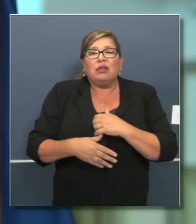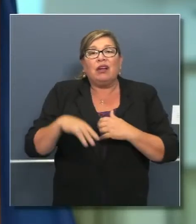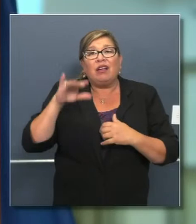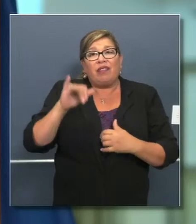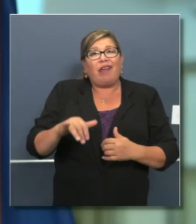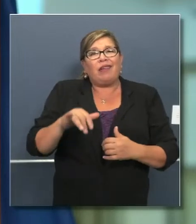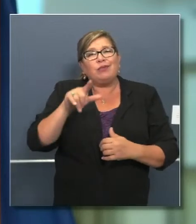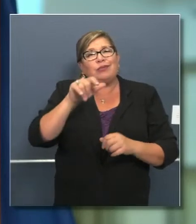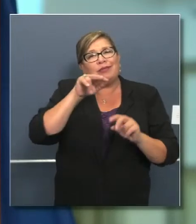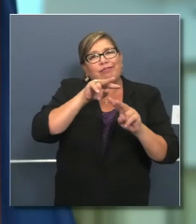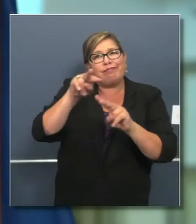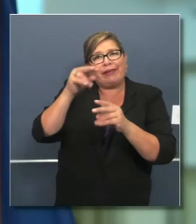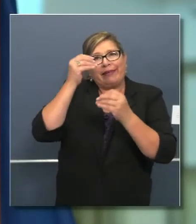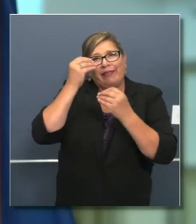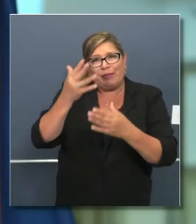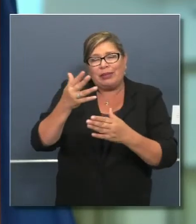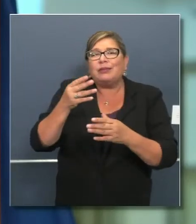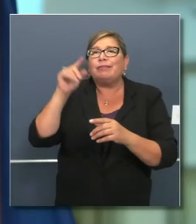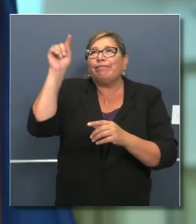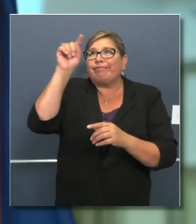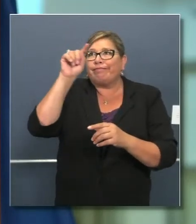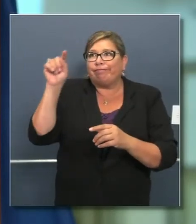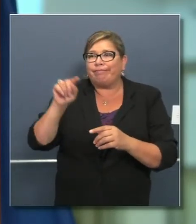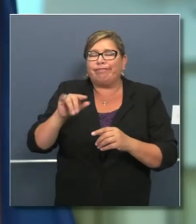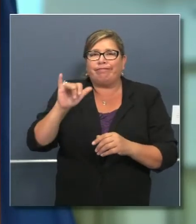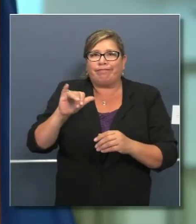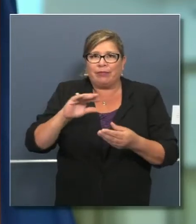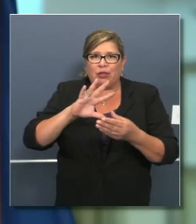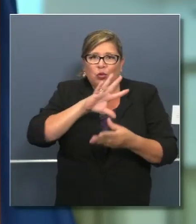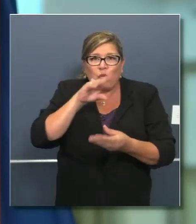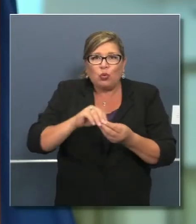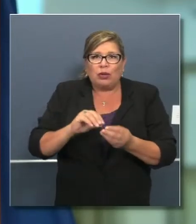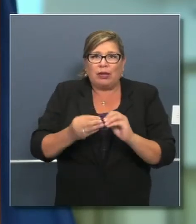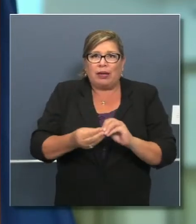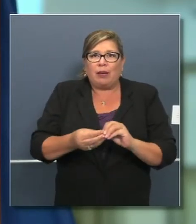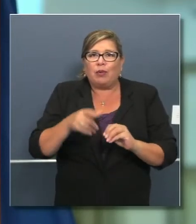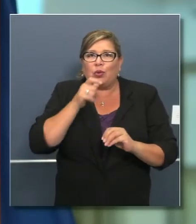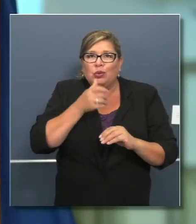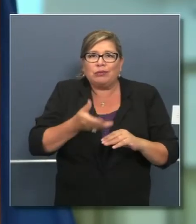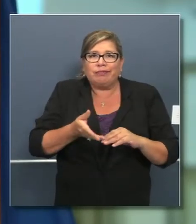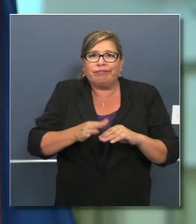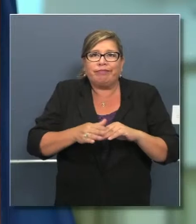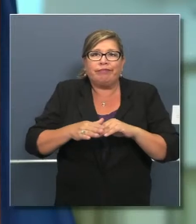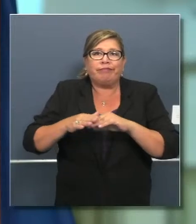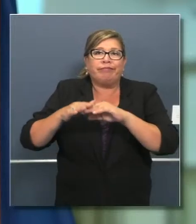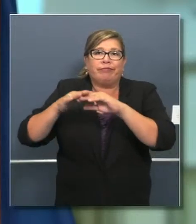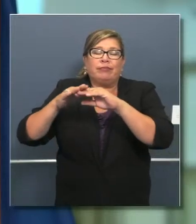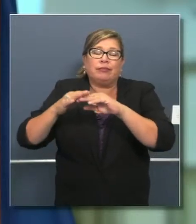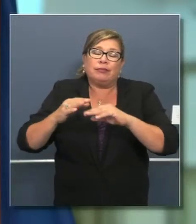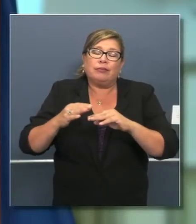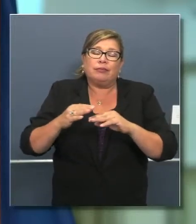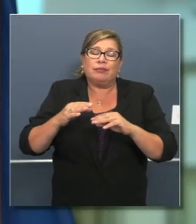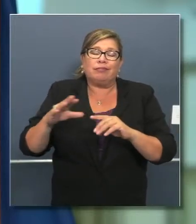and the increase that we're seen and the total number of those positive tested positive in this